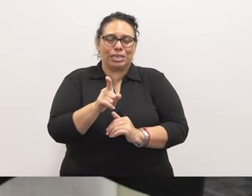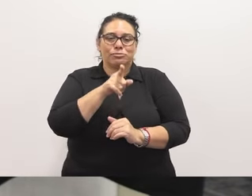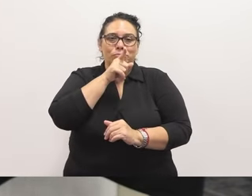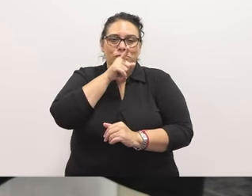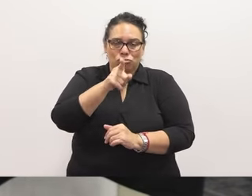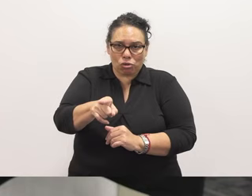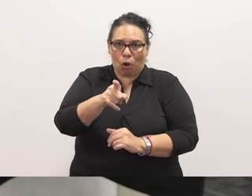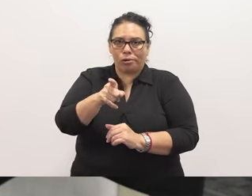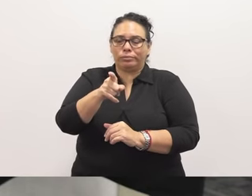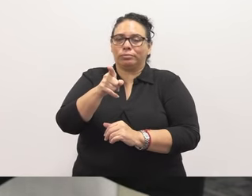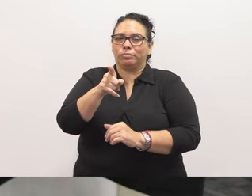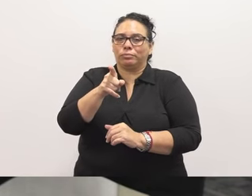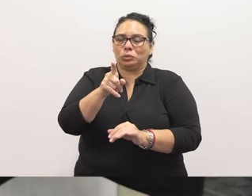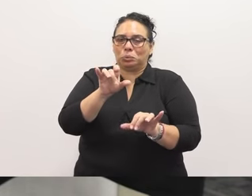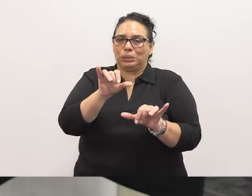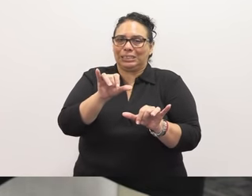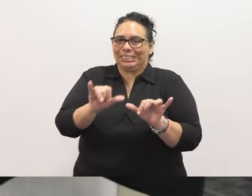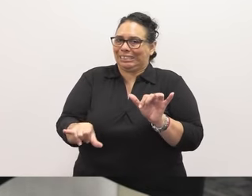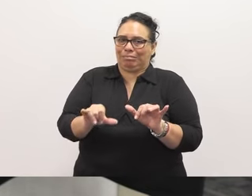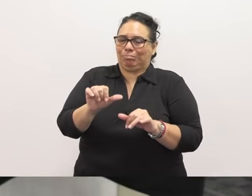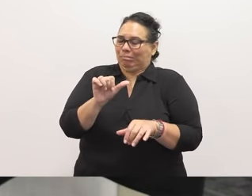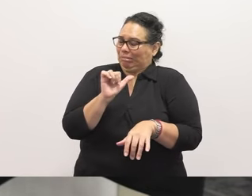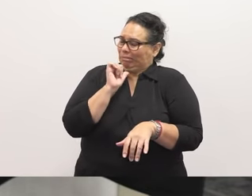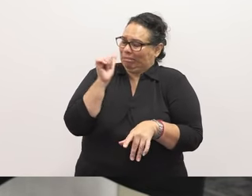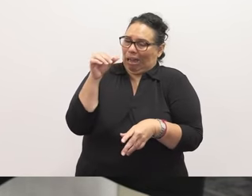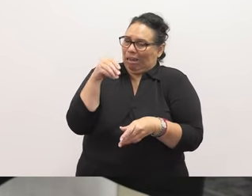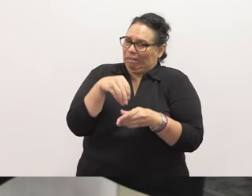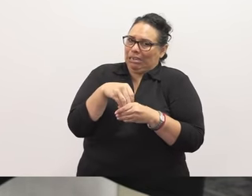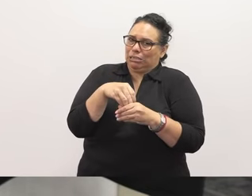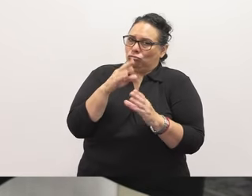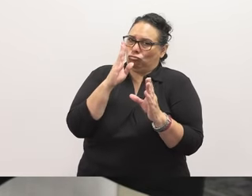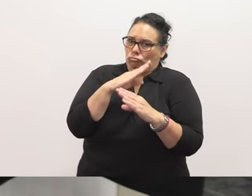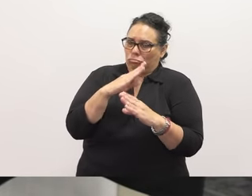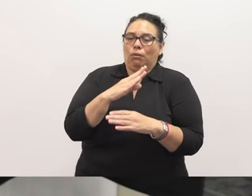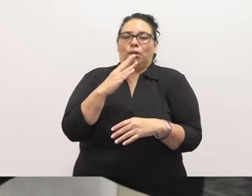we stayed outta trouble. We did our work and she was on us all the time.